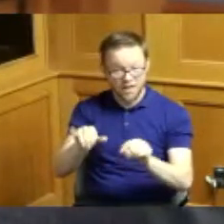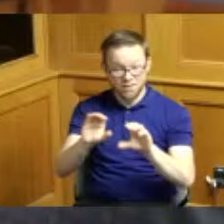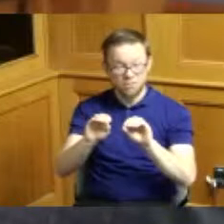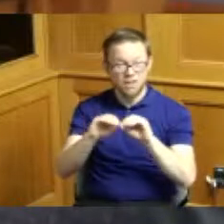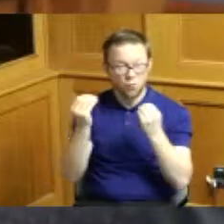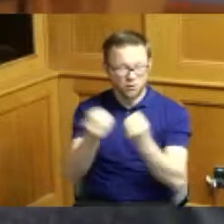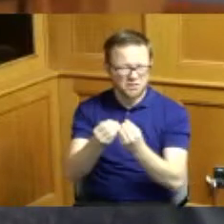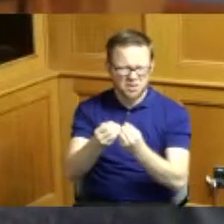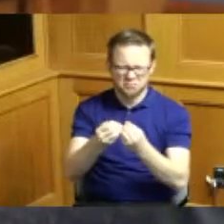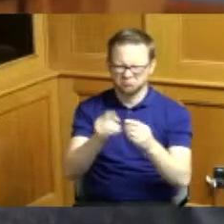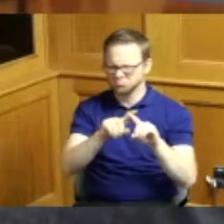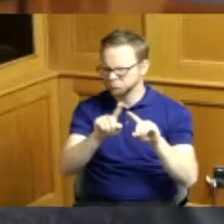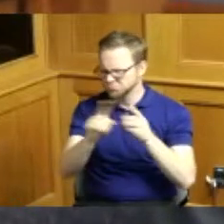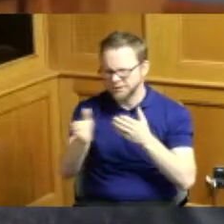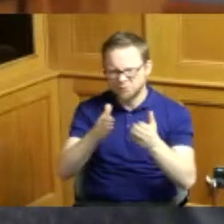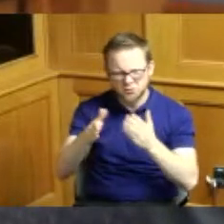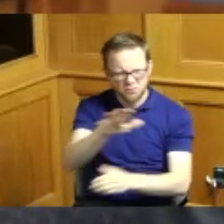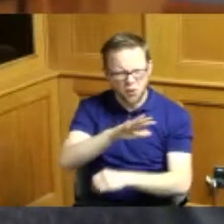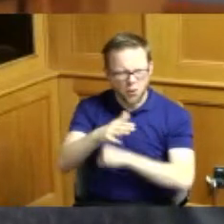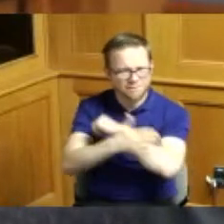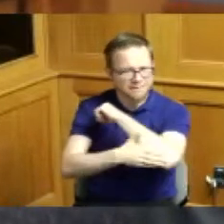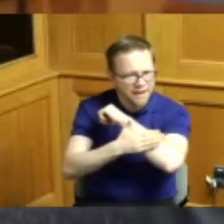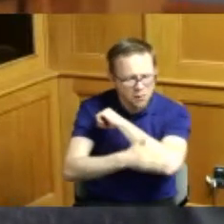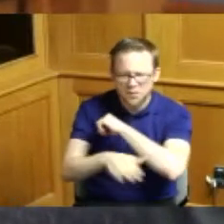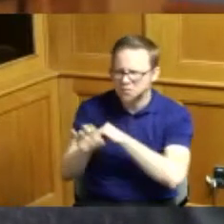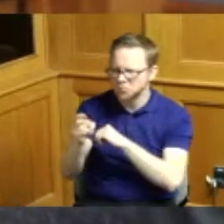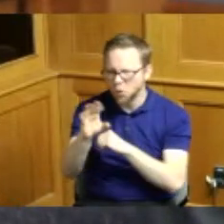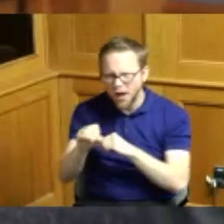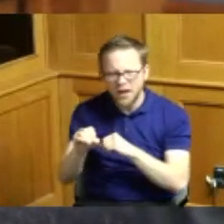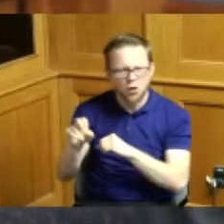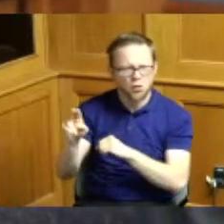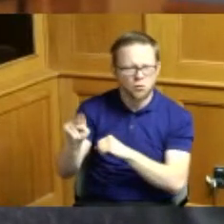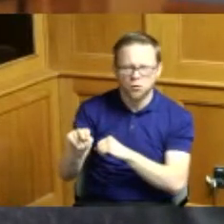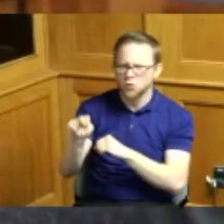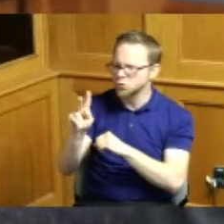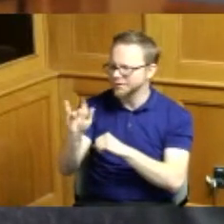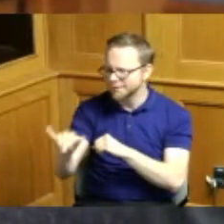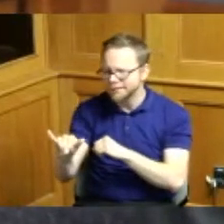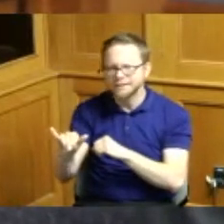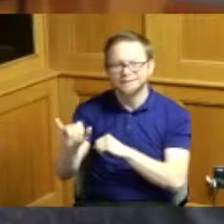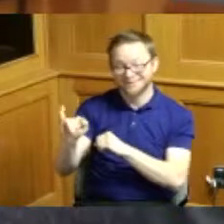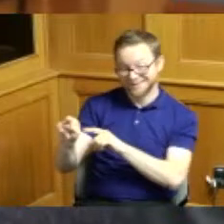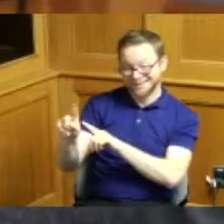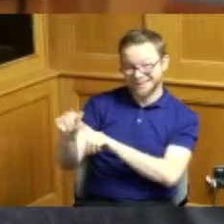county Ohio and special programming in northern Kentucky in southeast Indiana and whereas the home